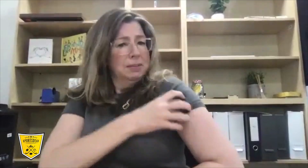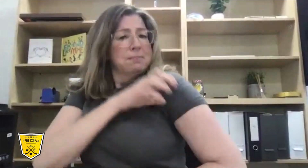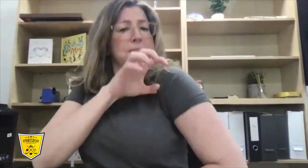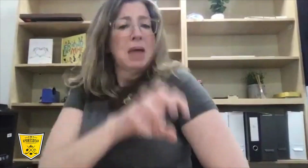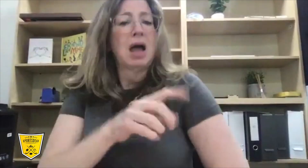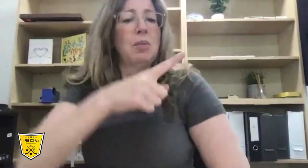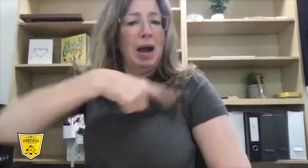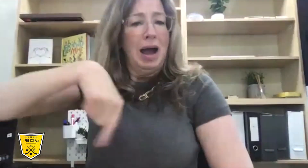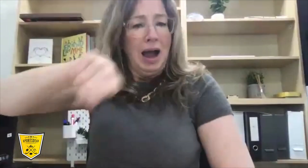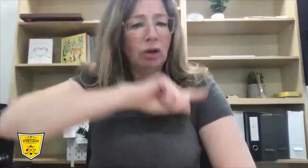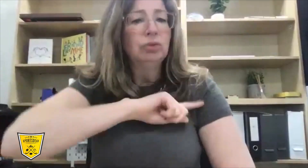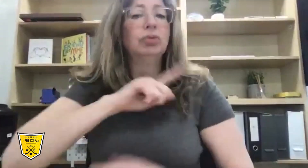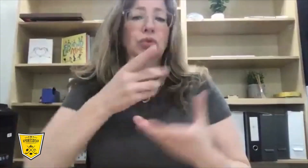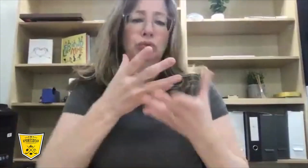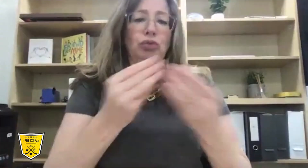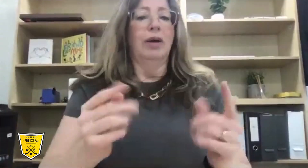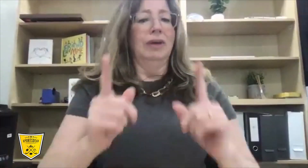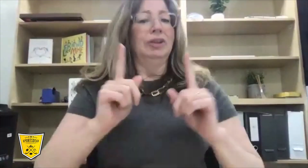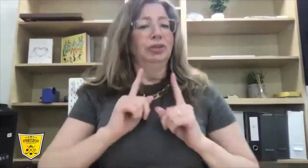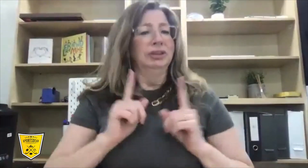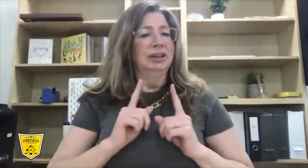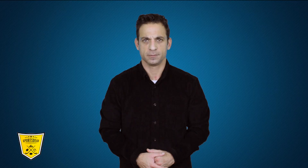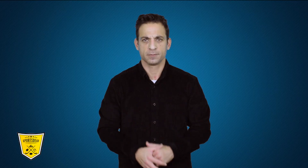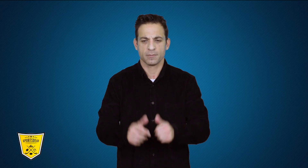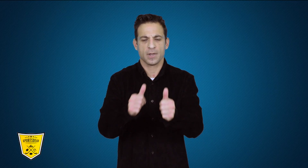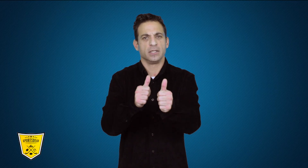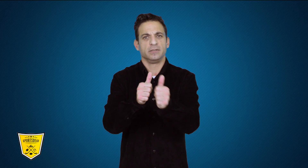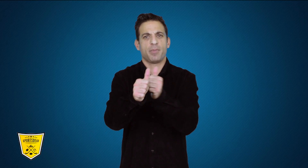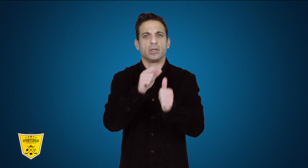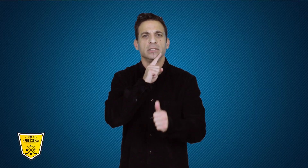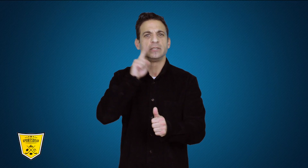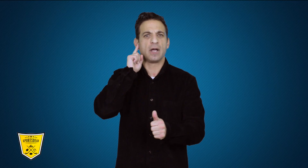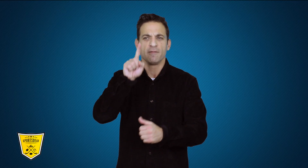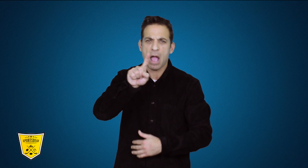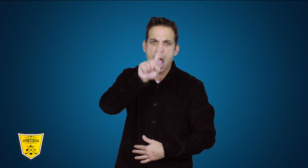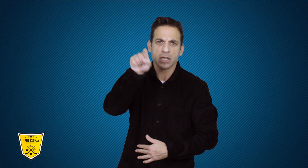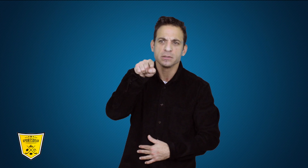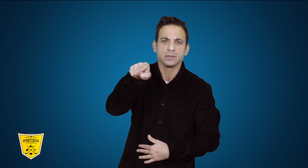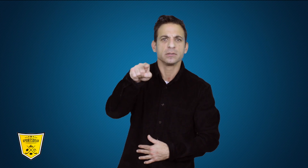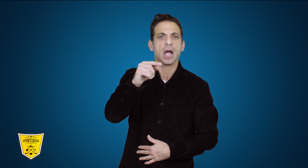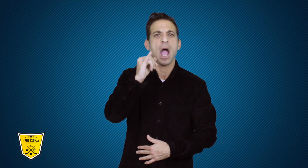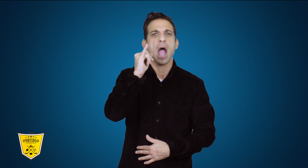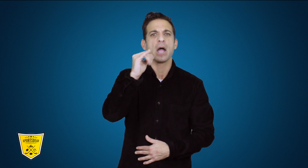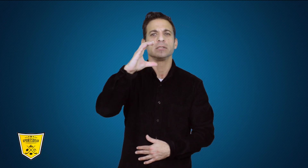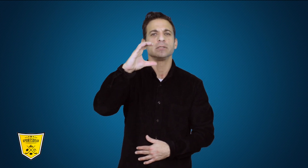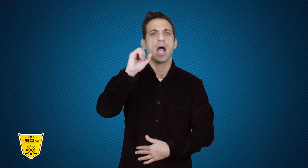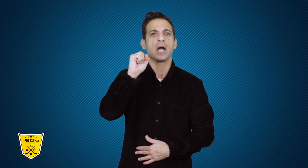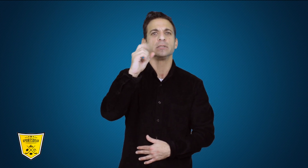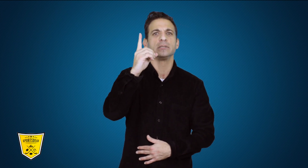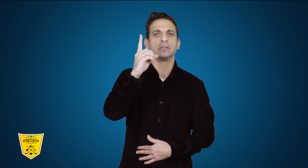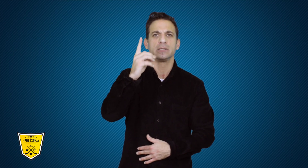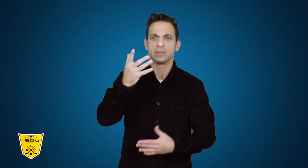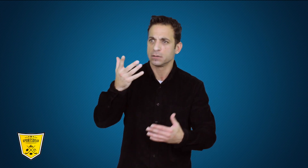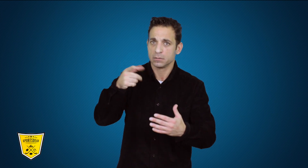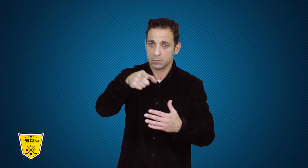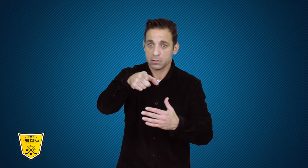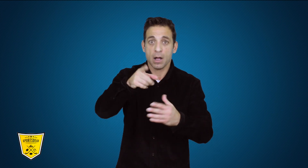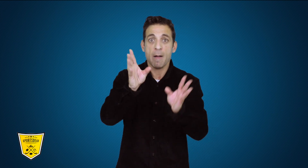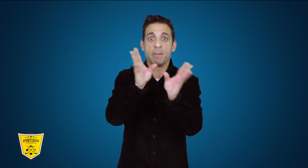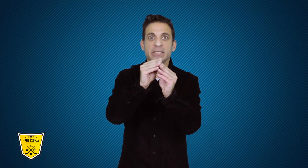to empower us and resolve it by ourselves. SportsDeaf asked ICSD what would be